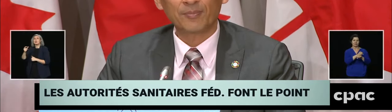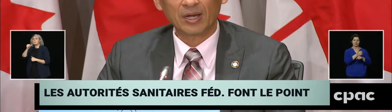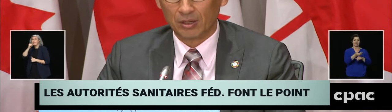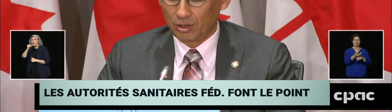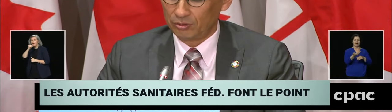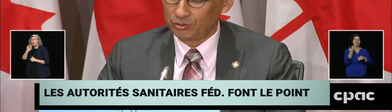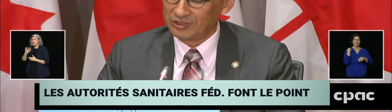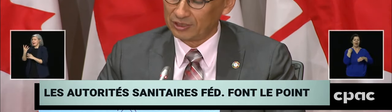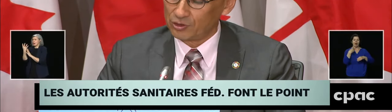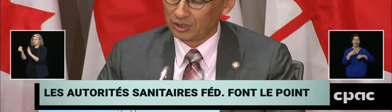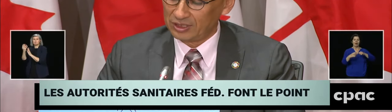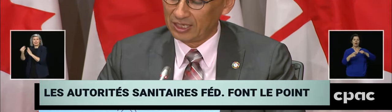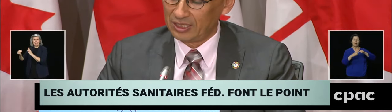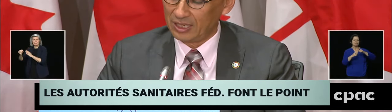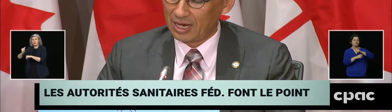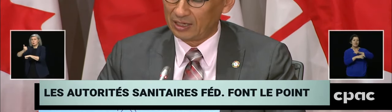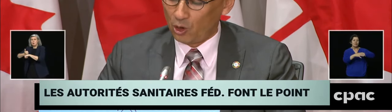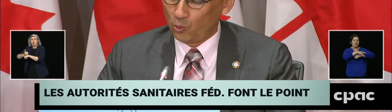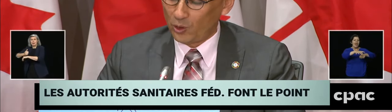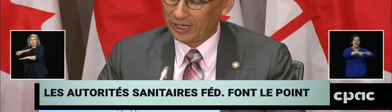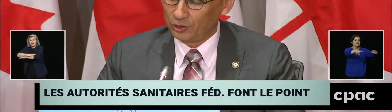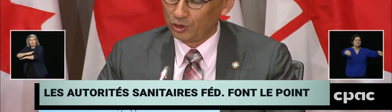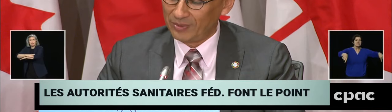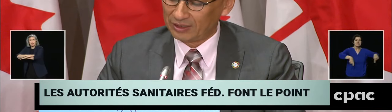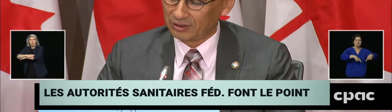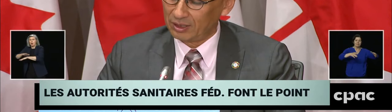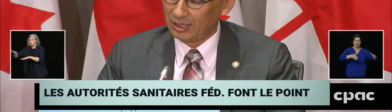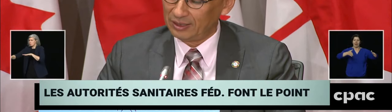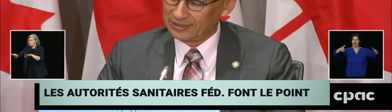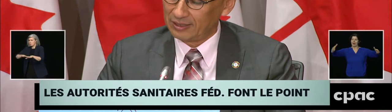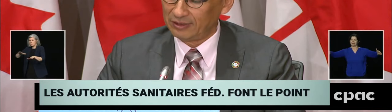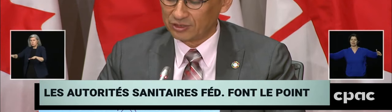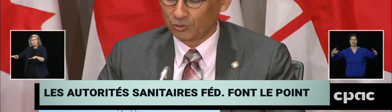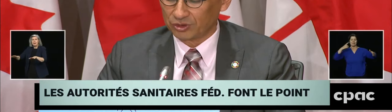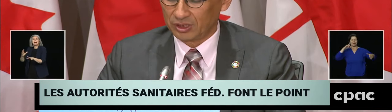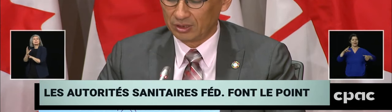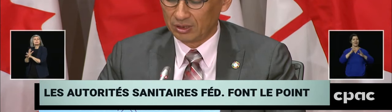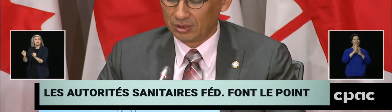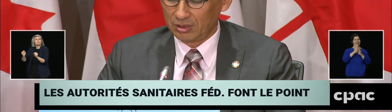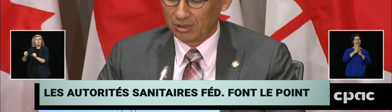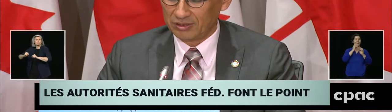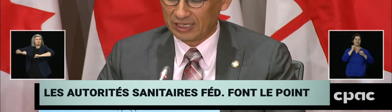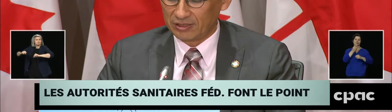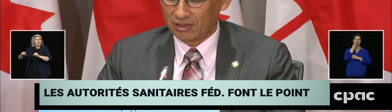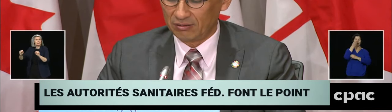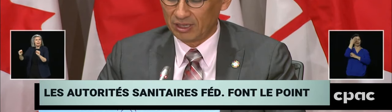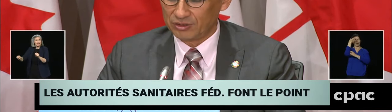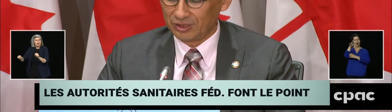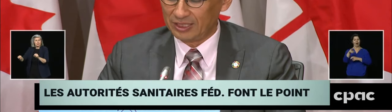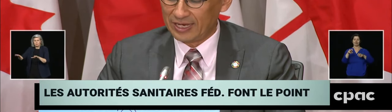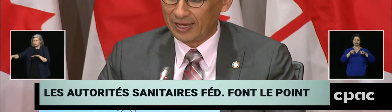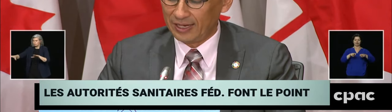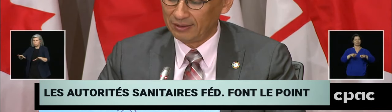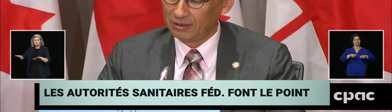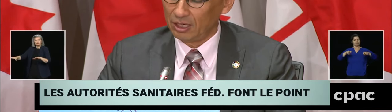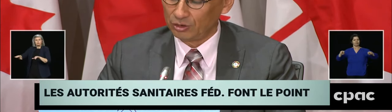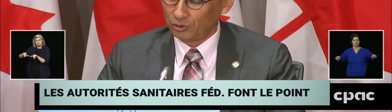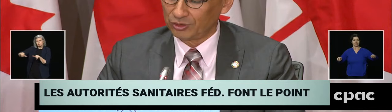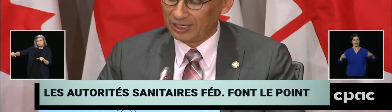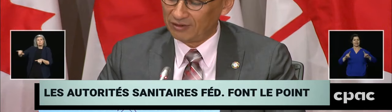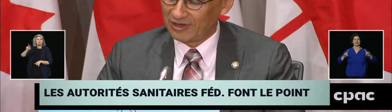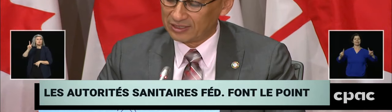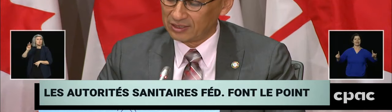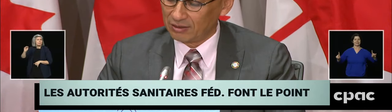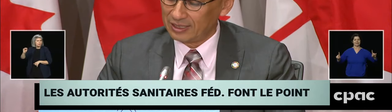UP OR EVEN EXPANDED OUTDOOR